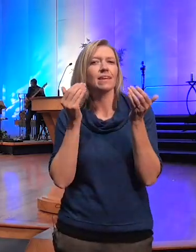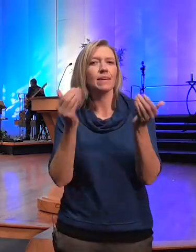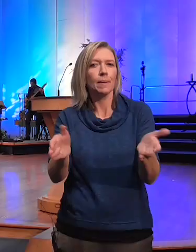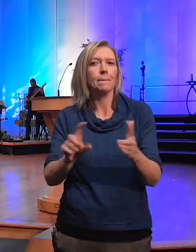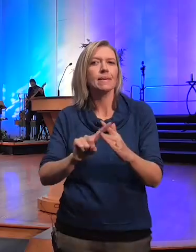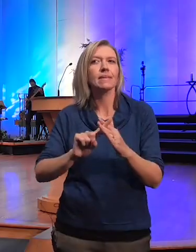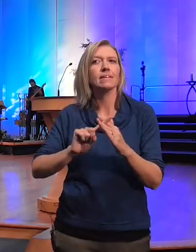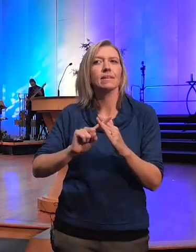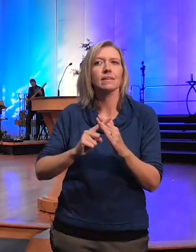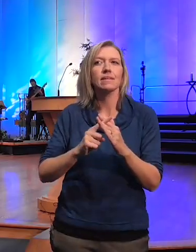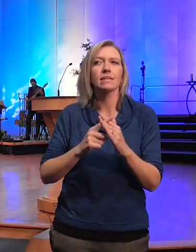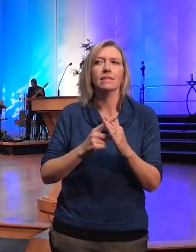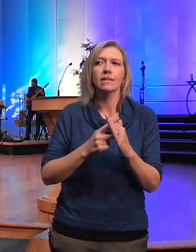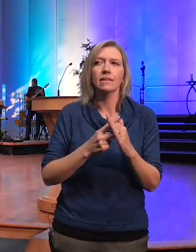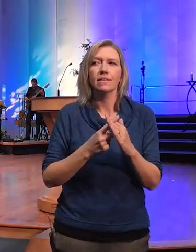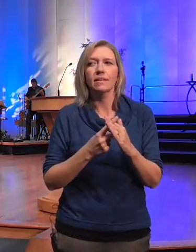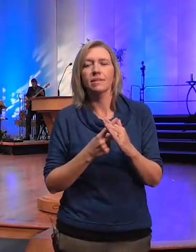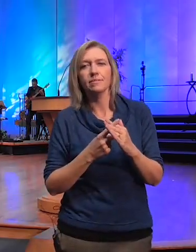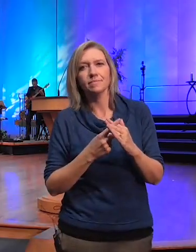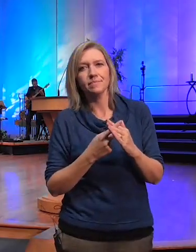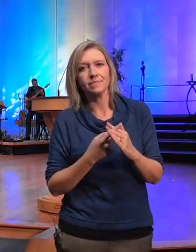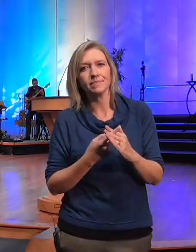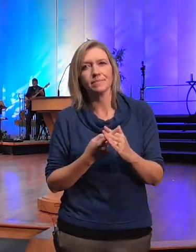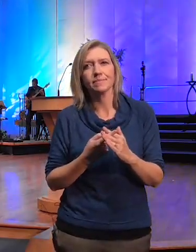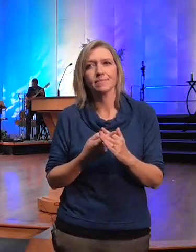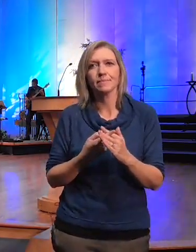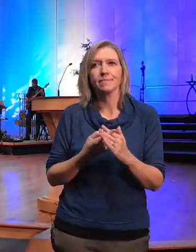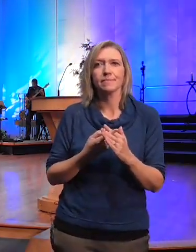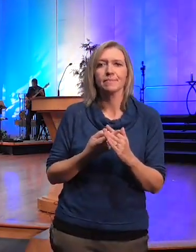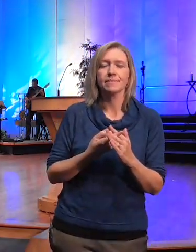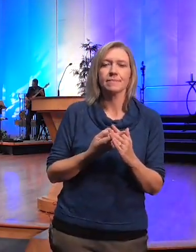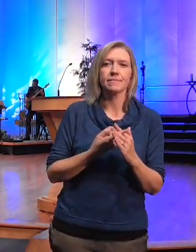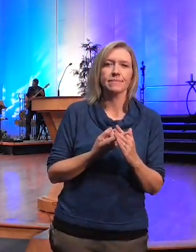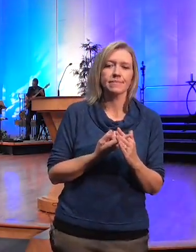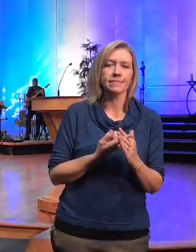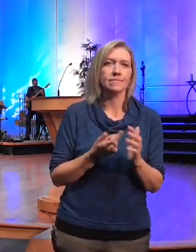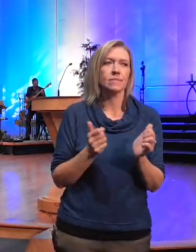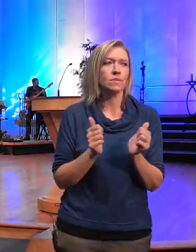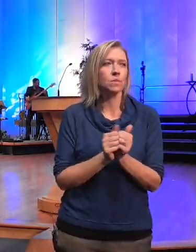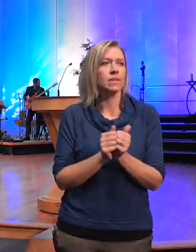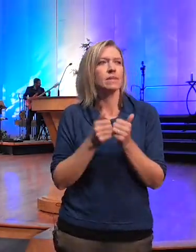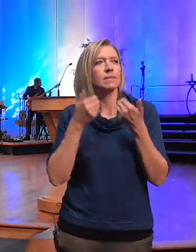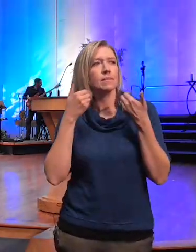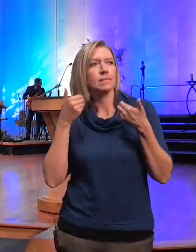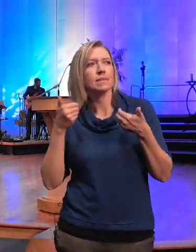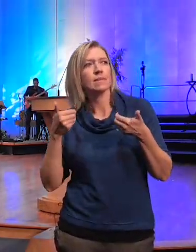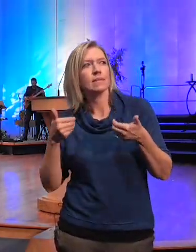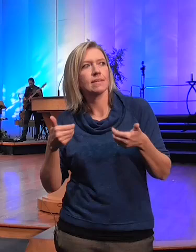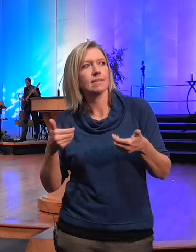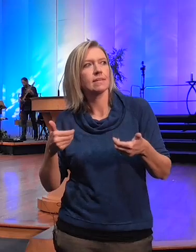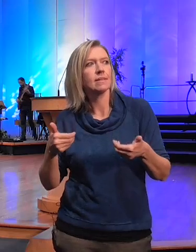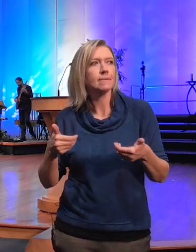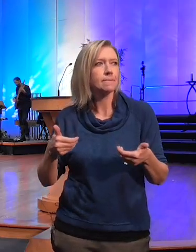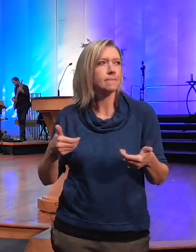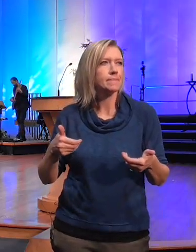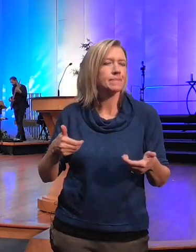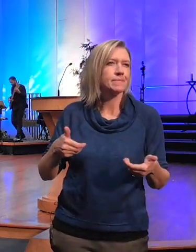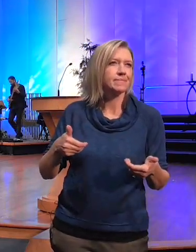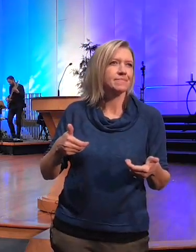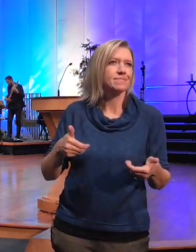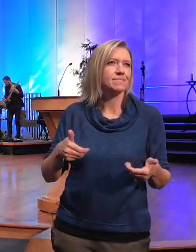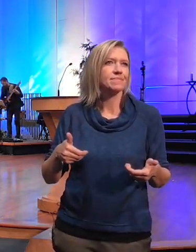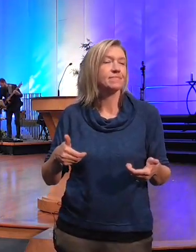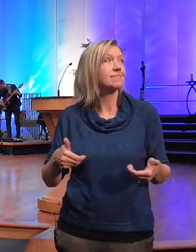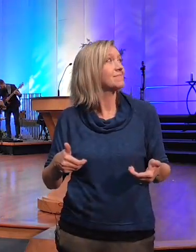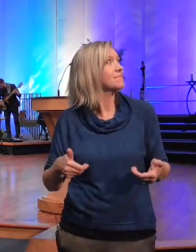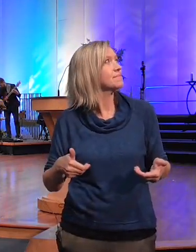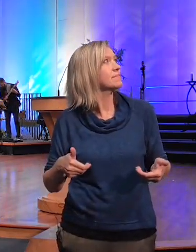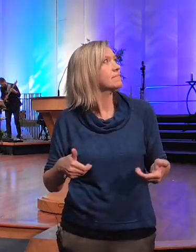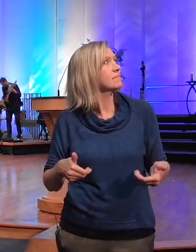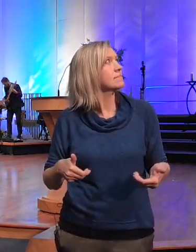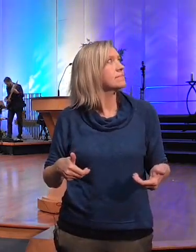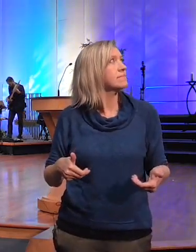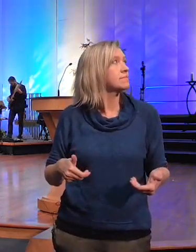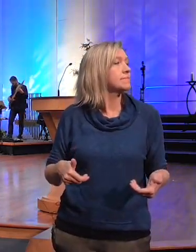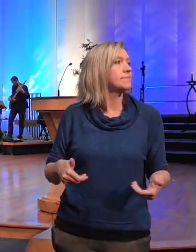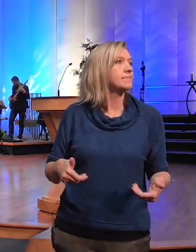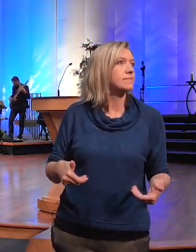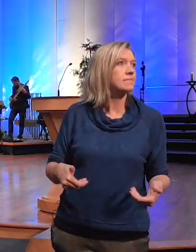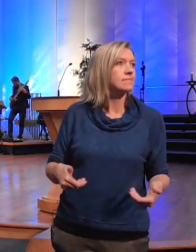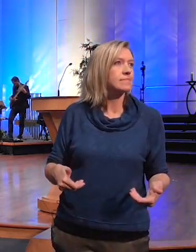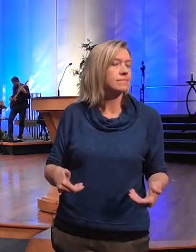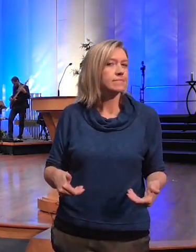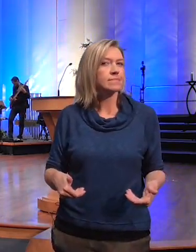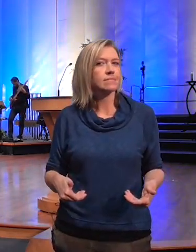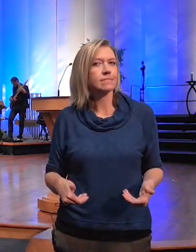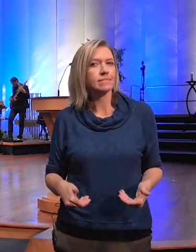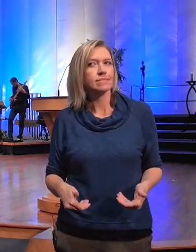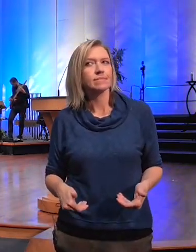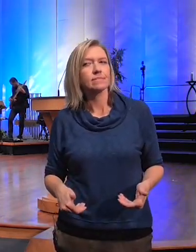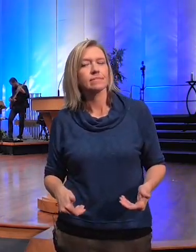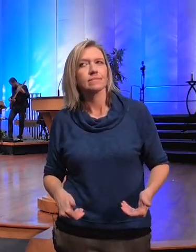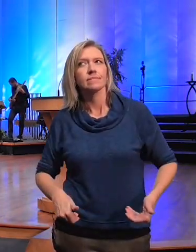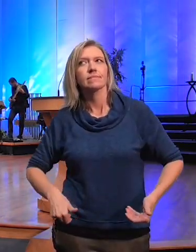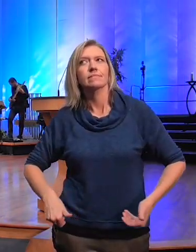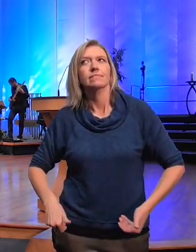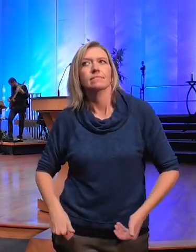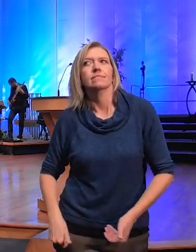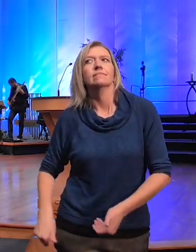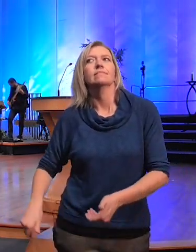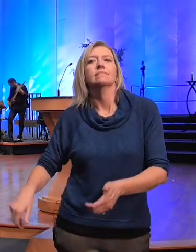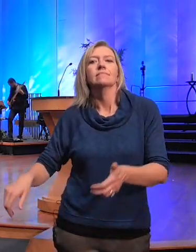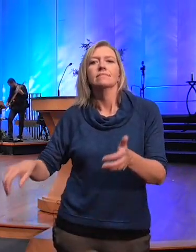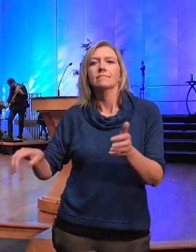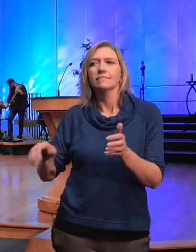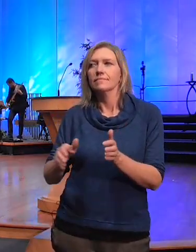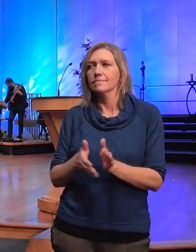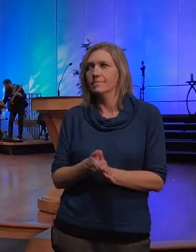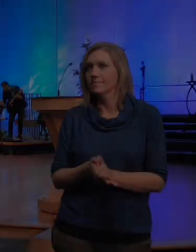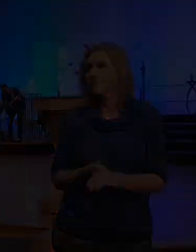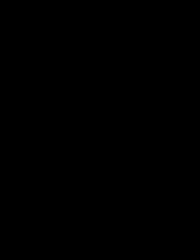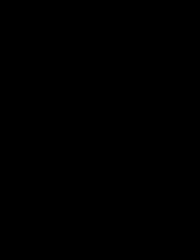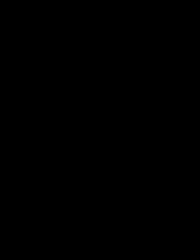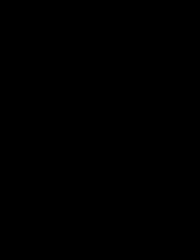be with me